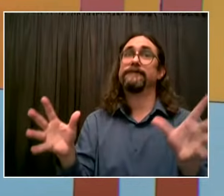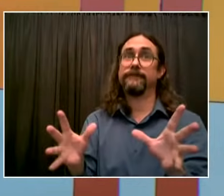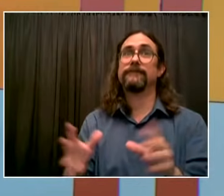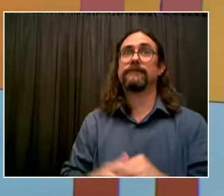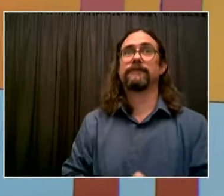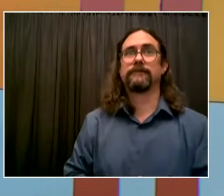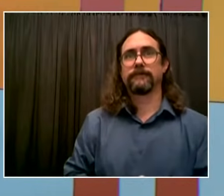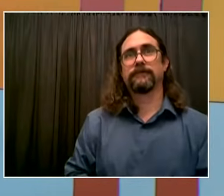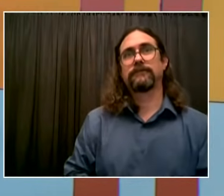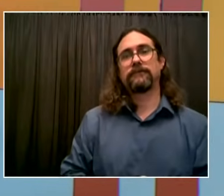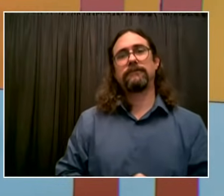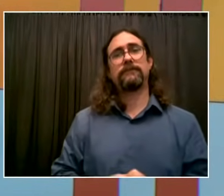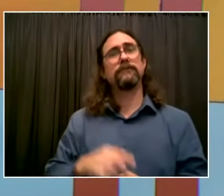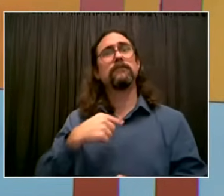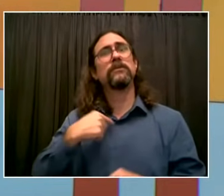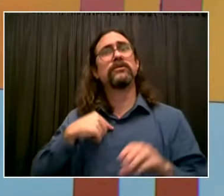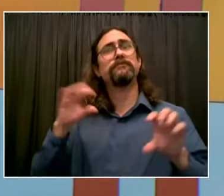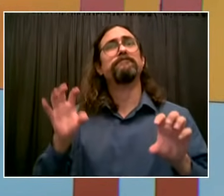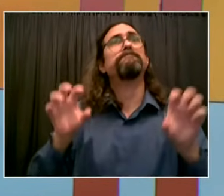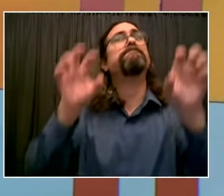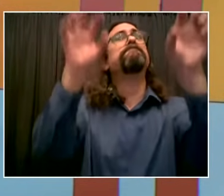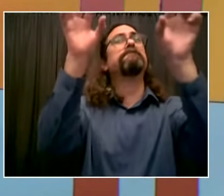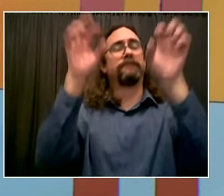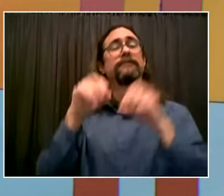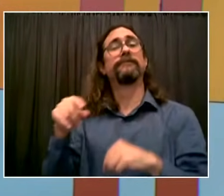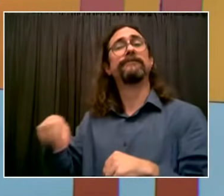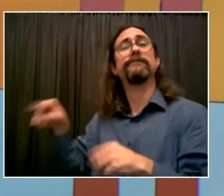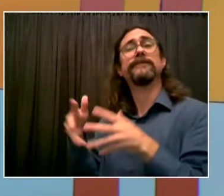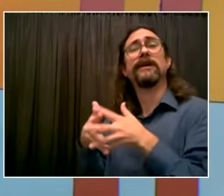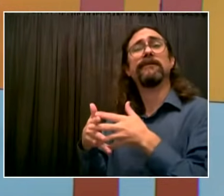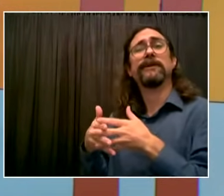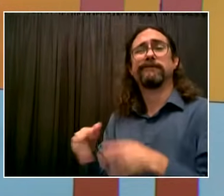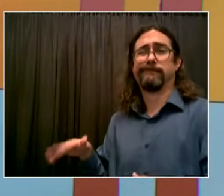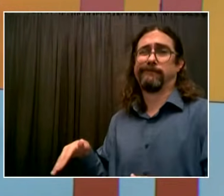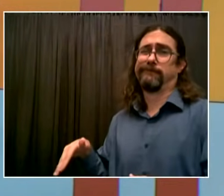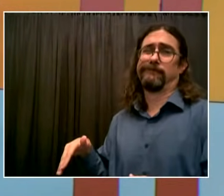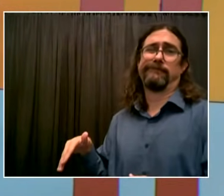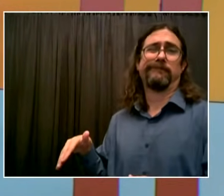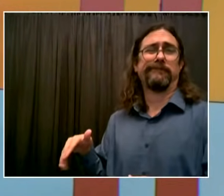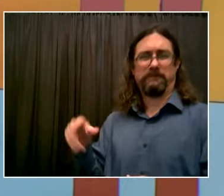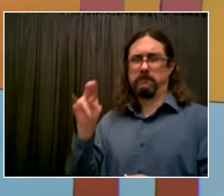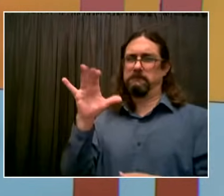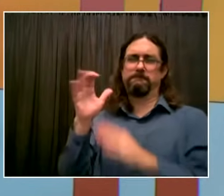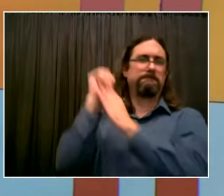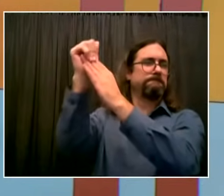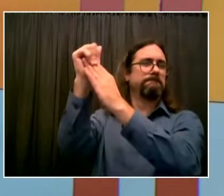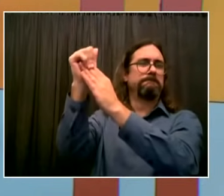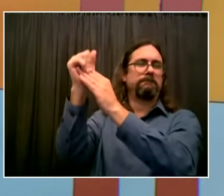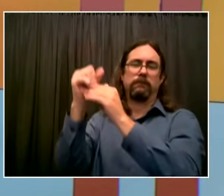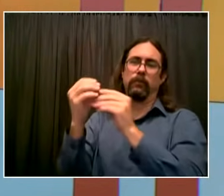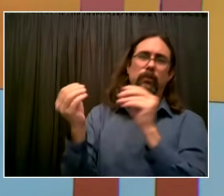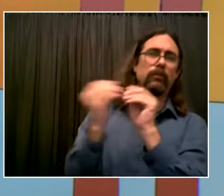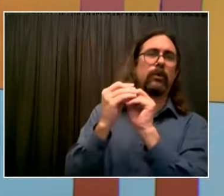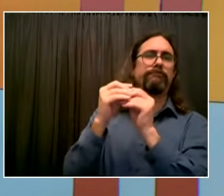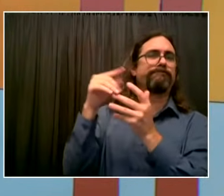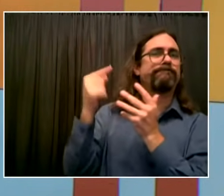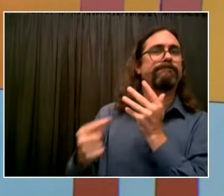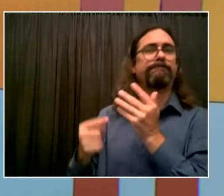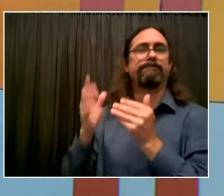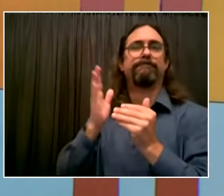THINGS THAT ARE BEING DONE THAT HAVE NOT BEEN DONE ANY PLACE ELSE. WE'RE GOING TO